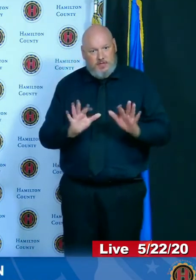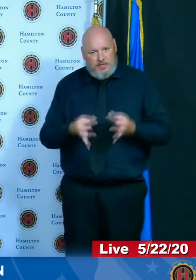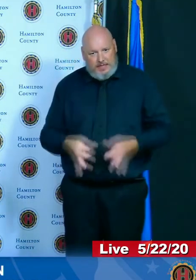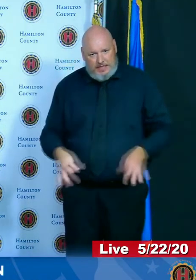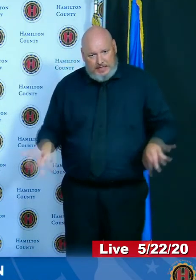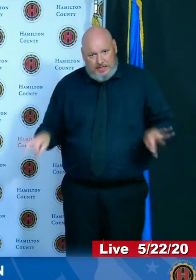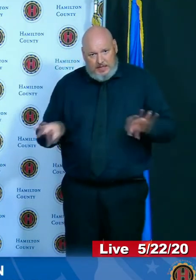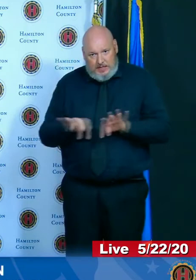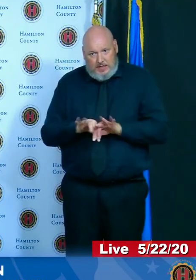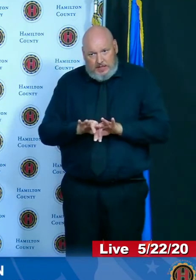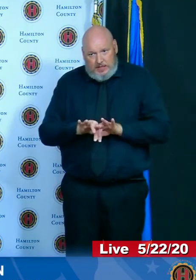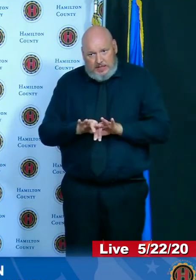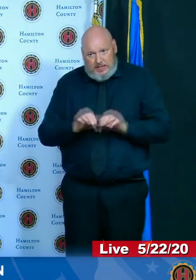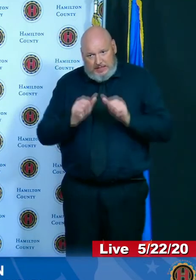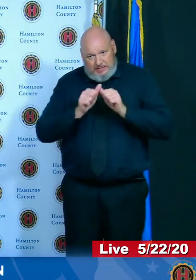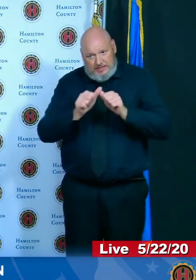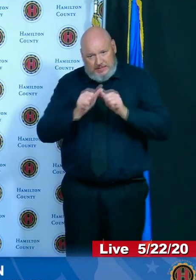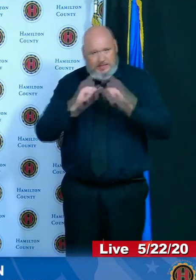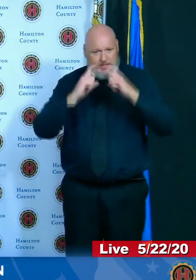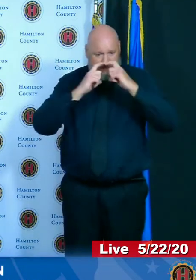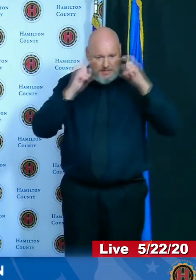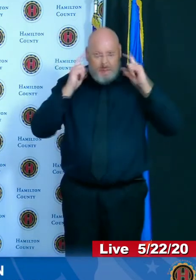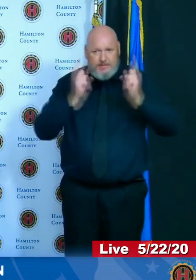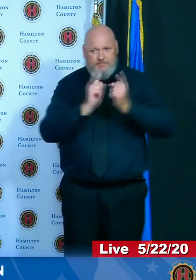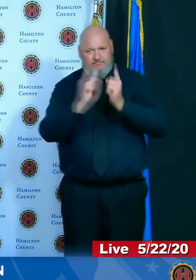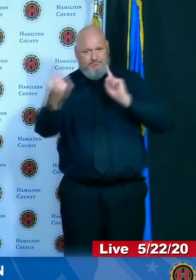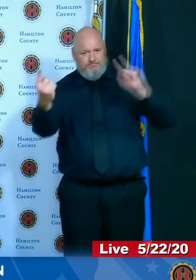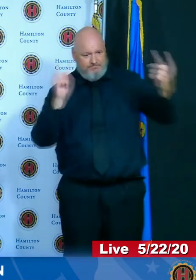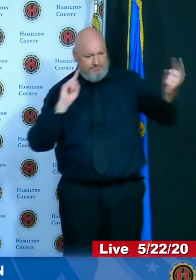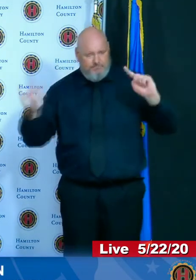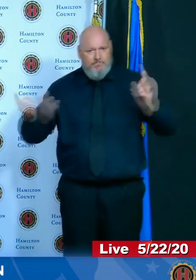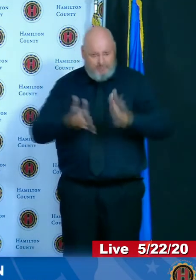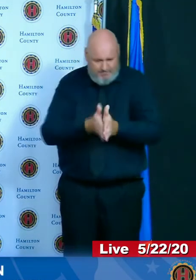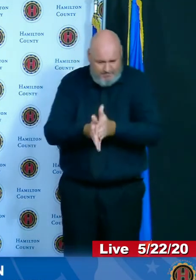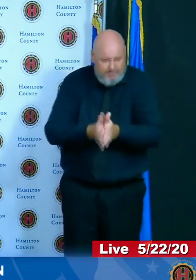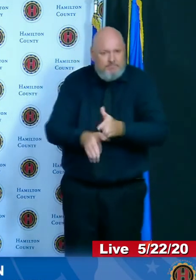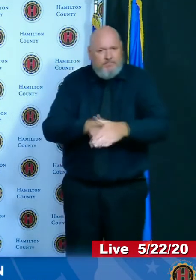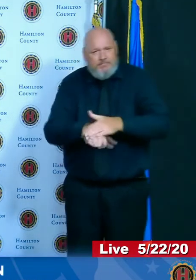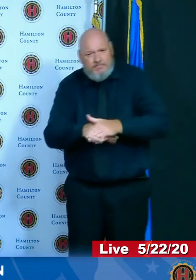precautions we've been saying all along there's the the need to hand wash and to